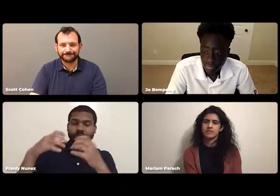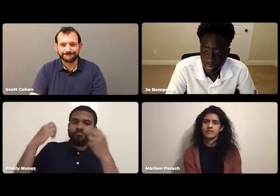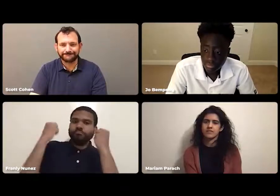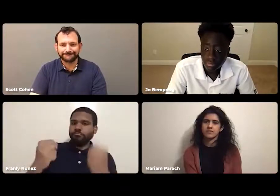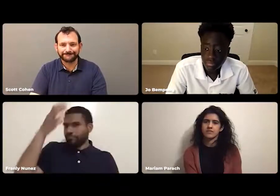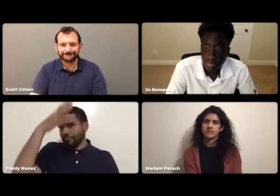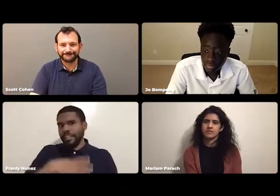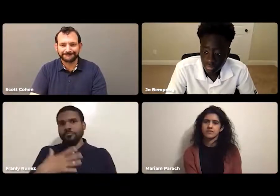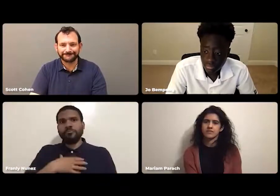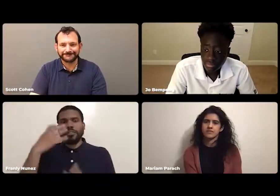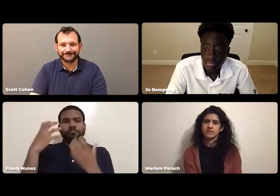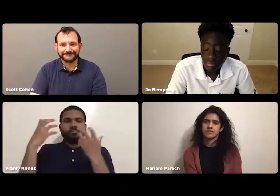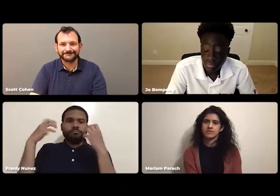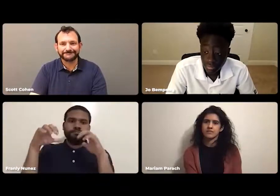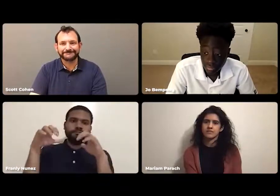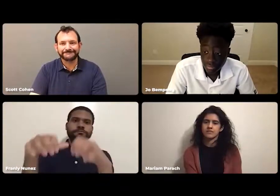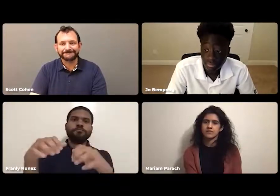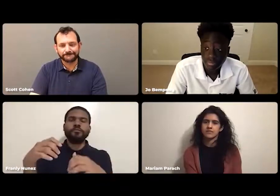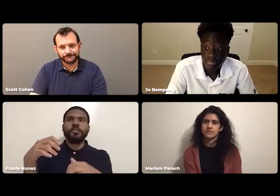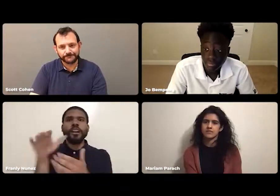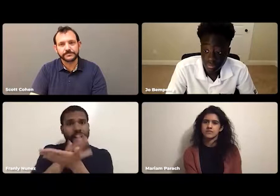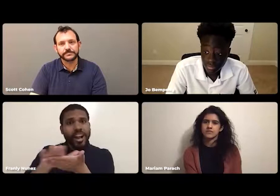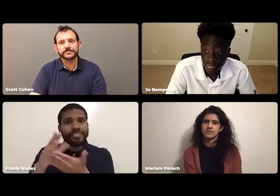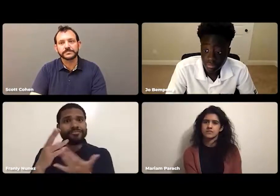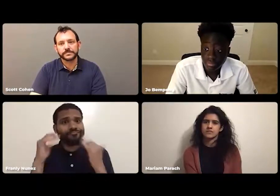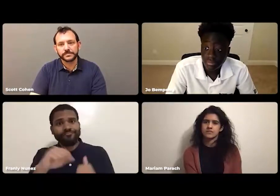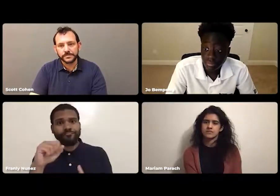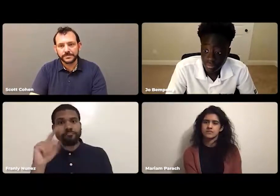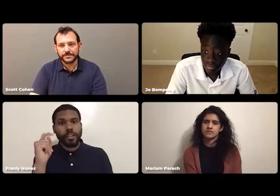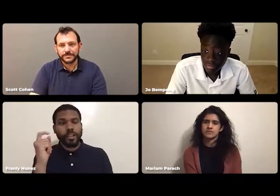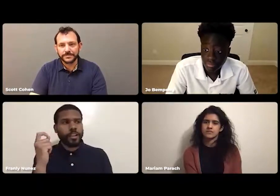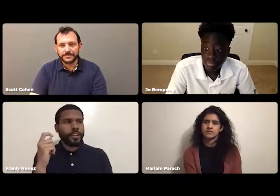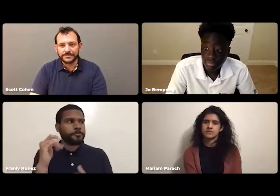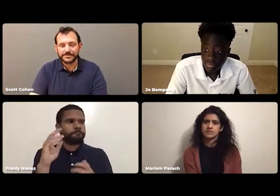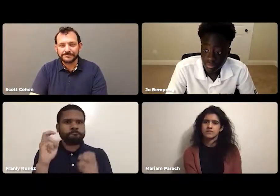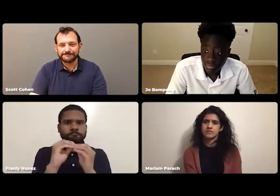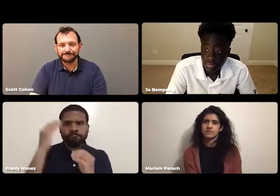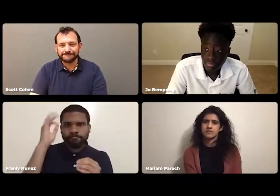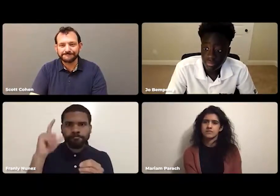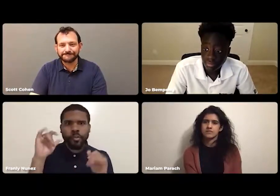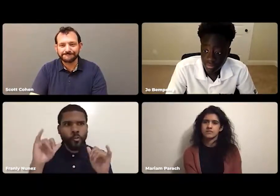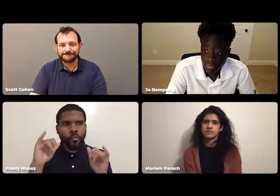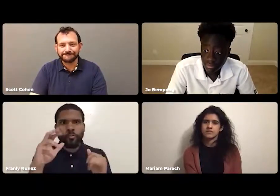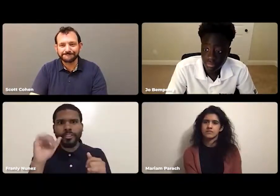There are still a lot of white males in the engineering field.